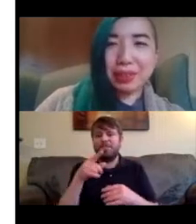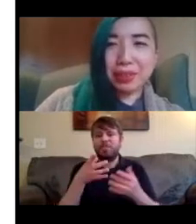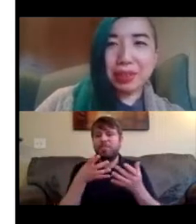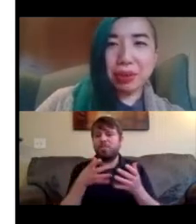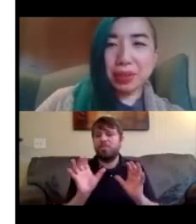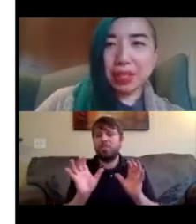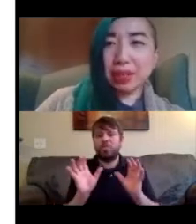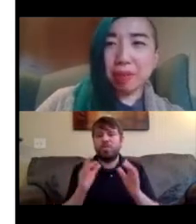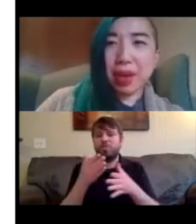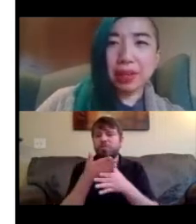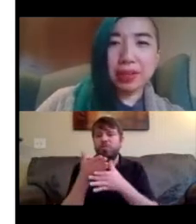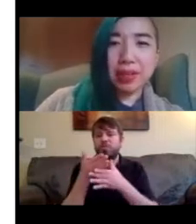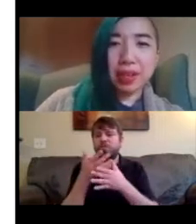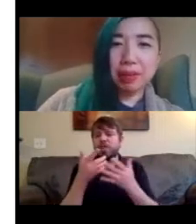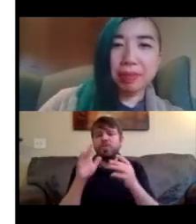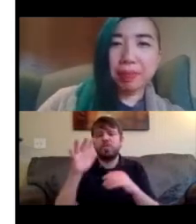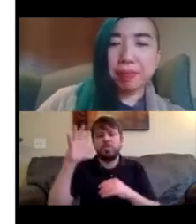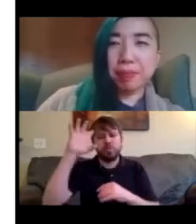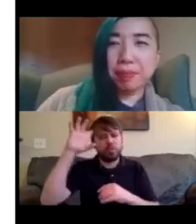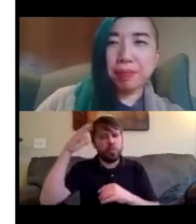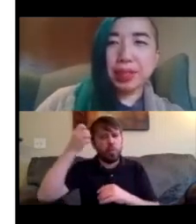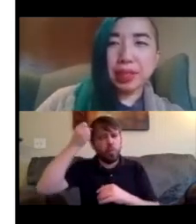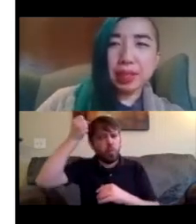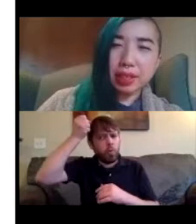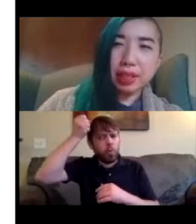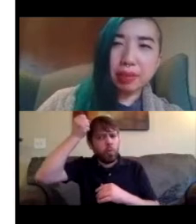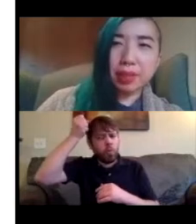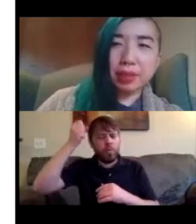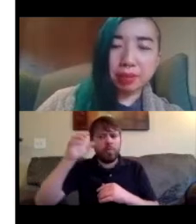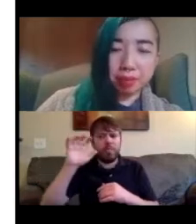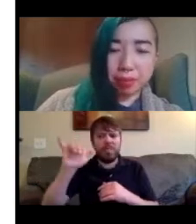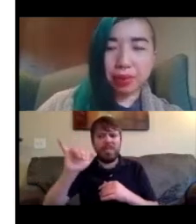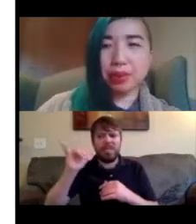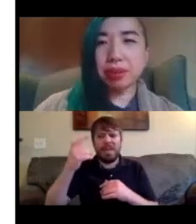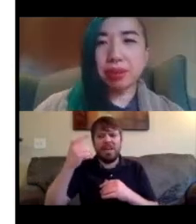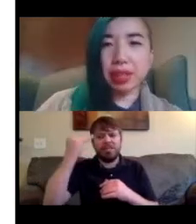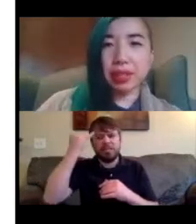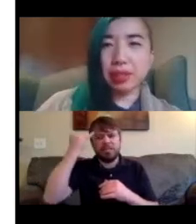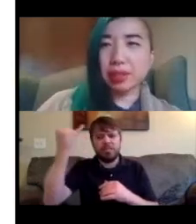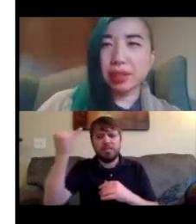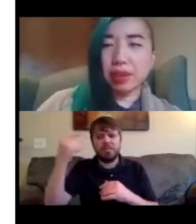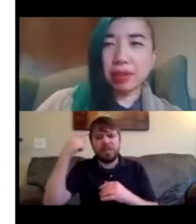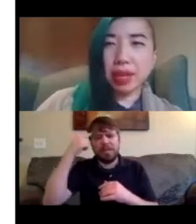just to hold it in your mind because I think it's something important to reflect on, right,